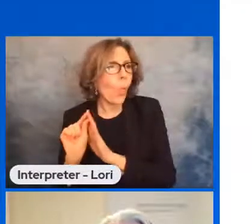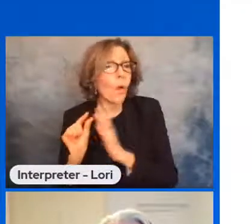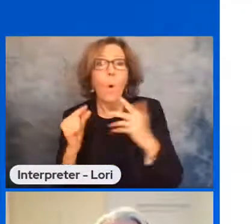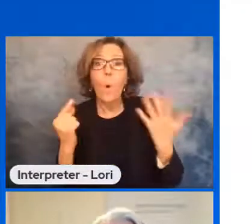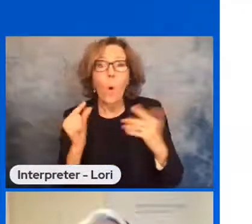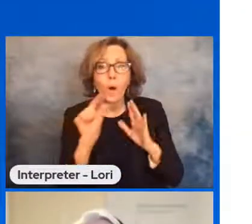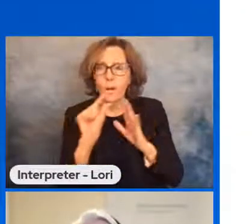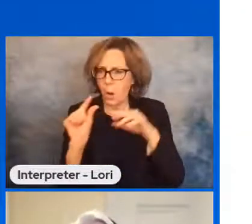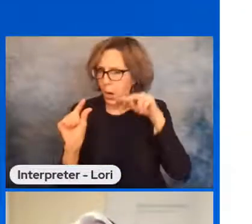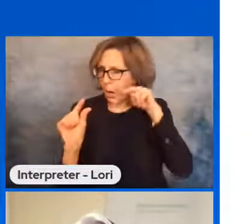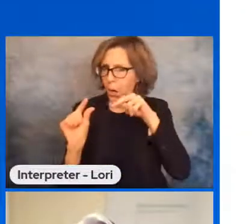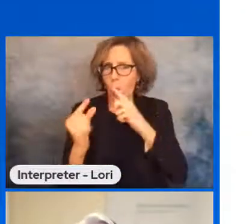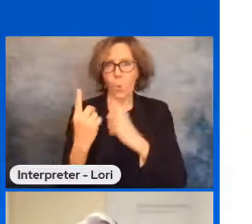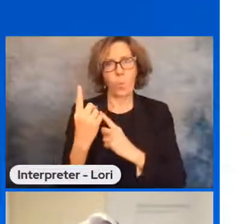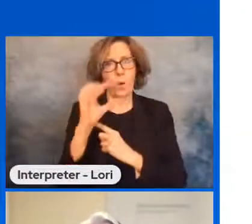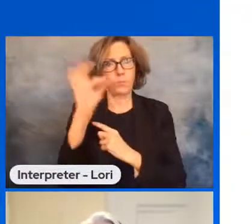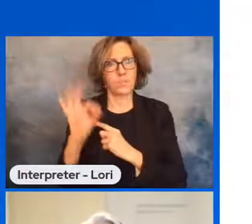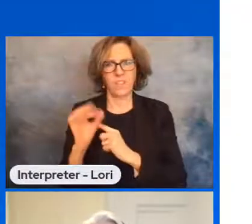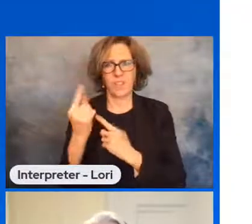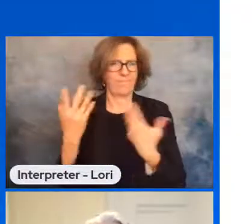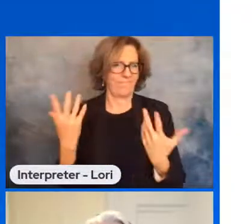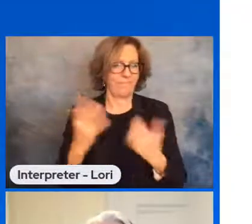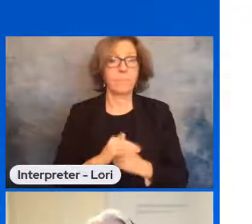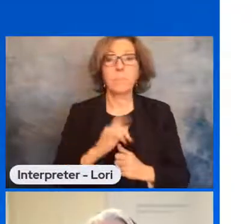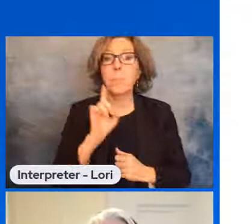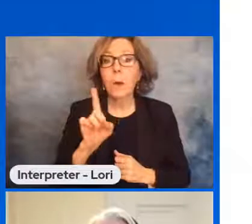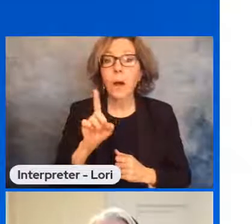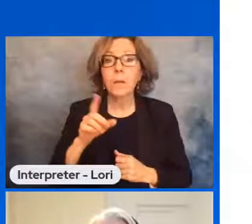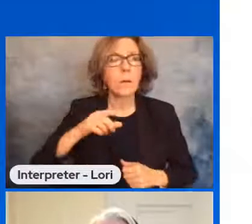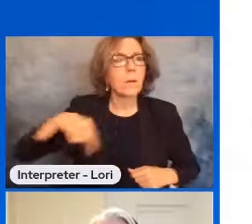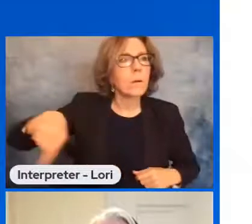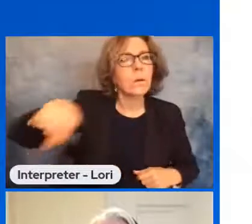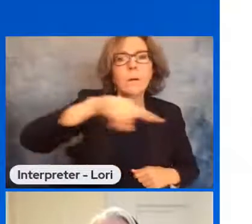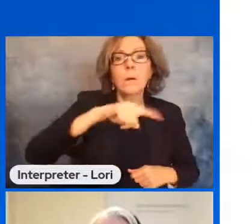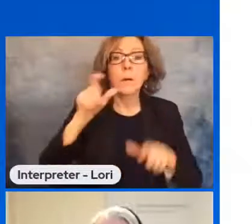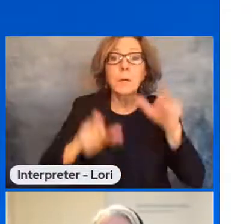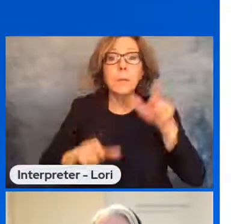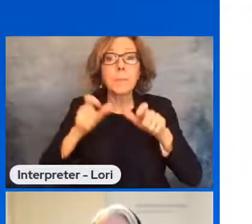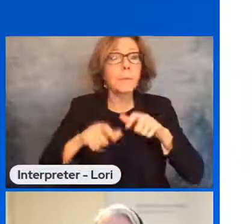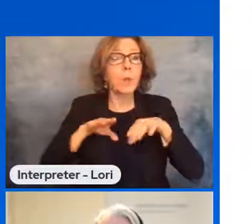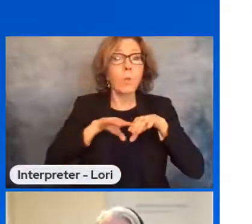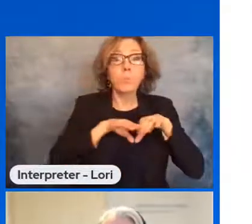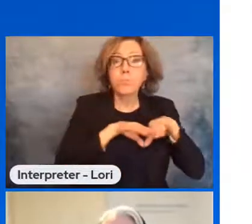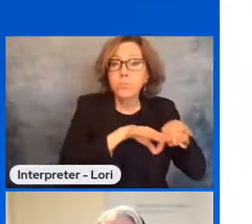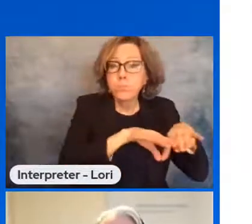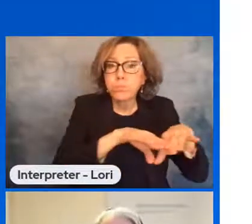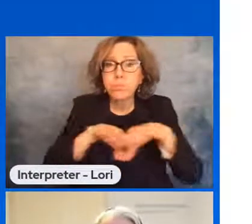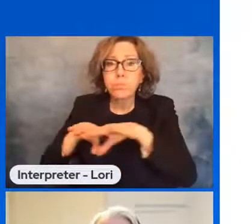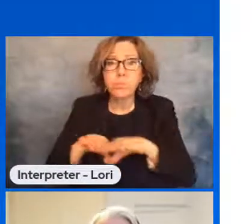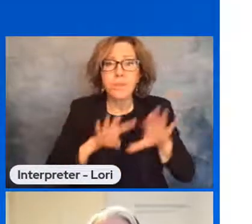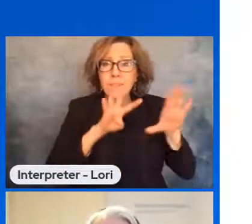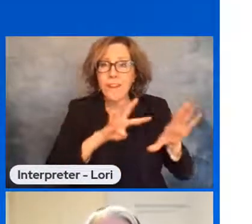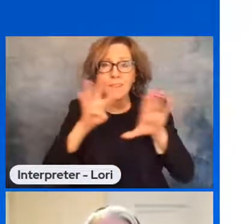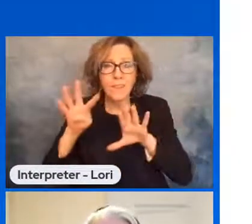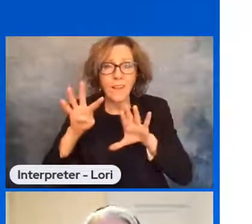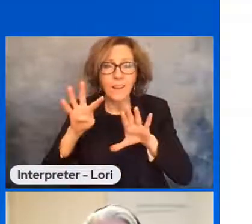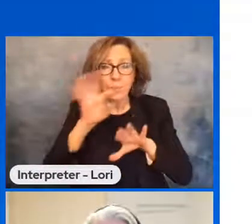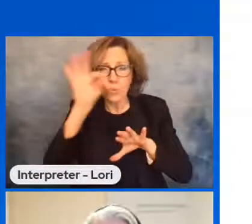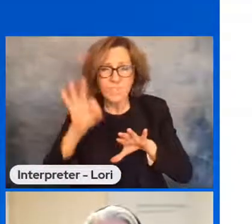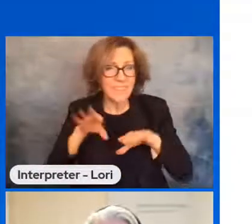But I want to ask you, if we are more than 99% similar, don't we really have an obligation to be there for each other?